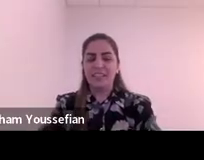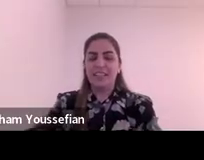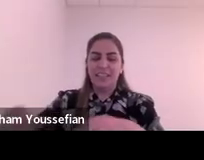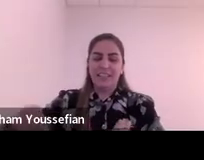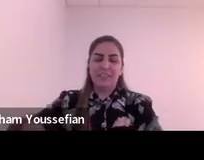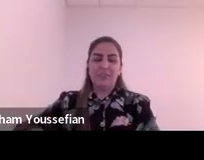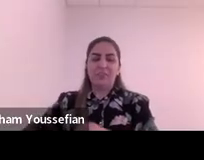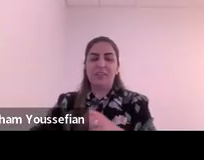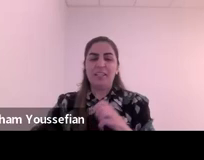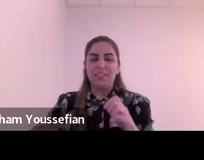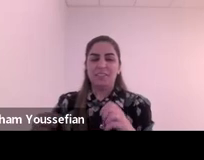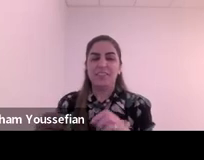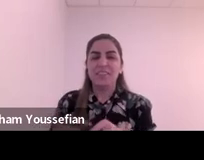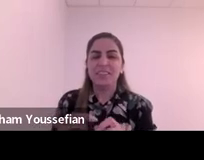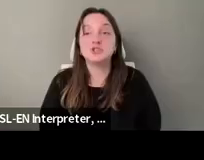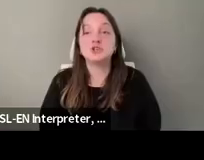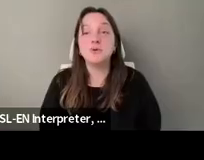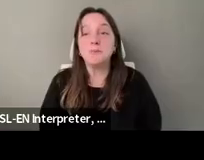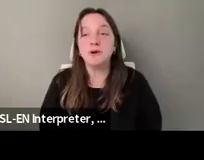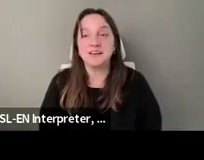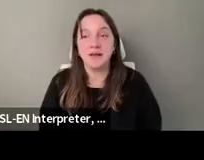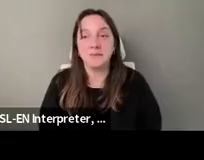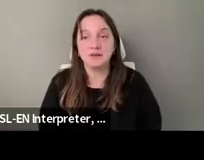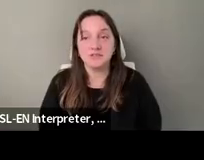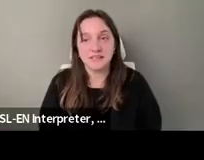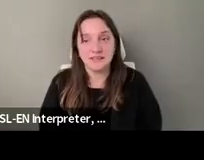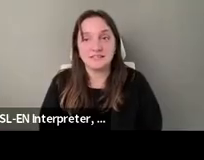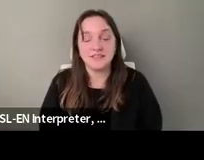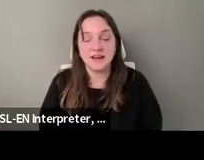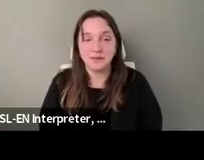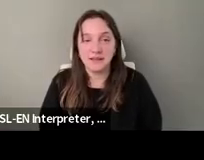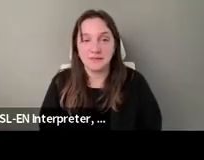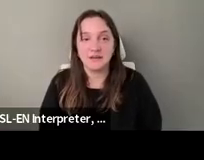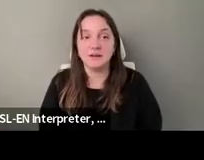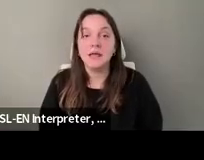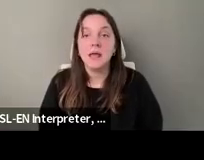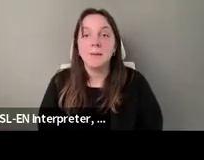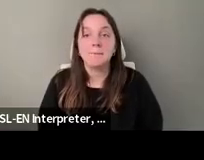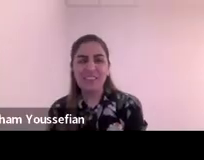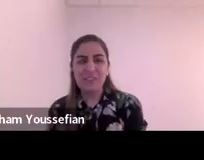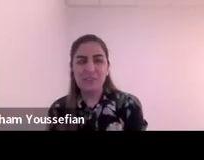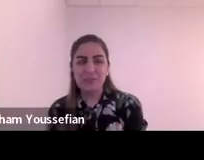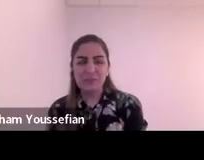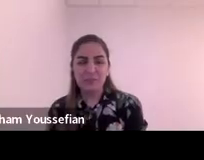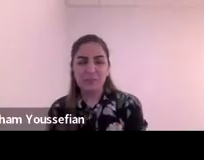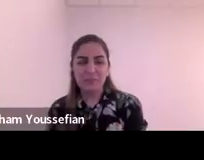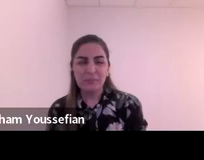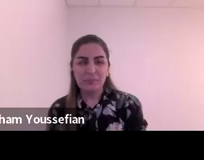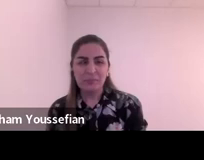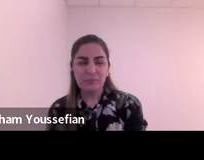I have two more points, Elham, I'll just say these and then I really am done. I will say it's necessary to extend the full legal